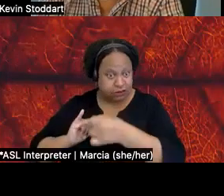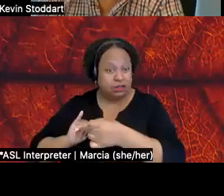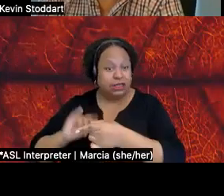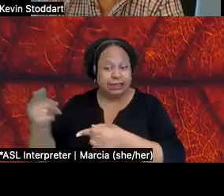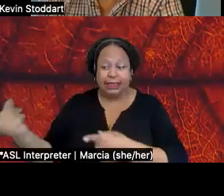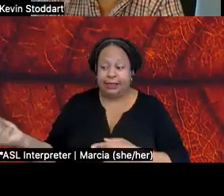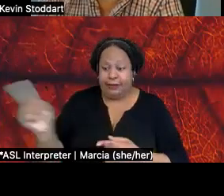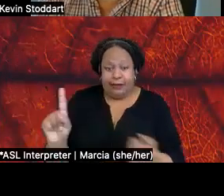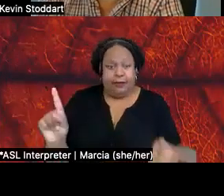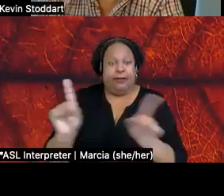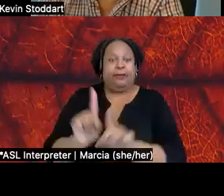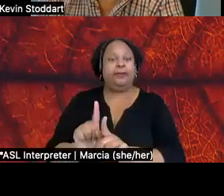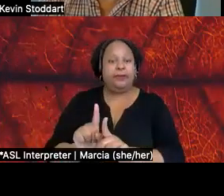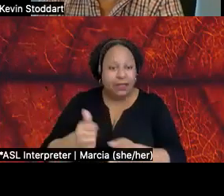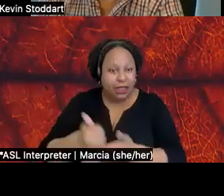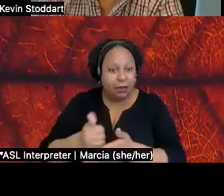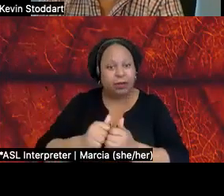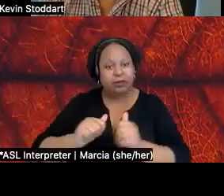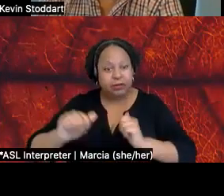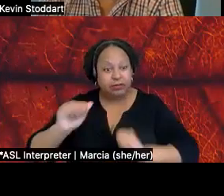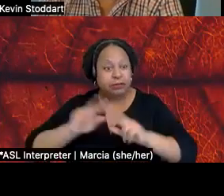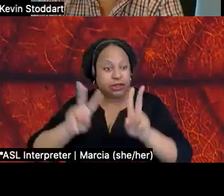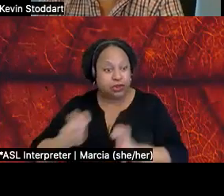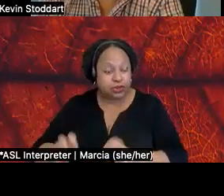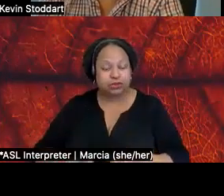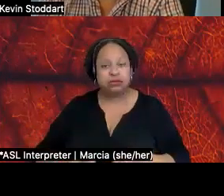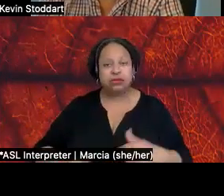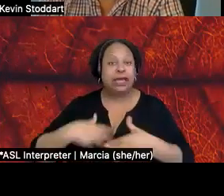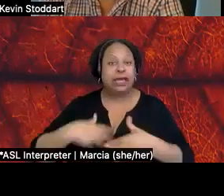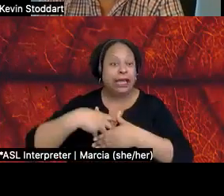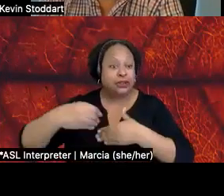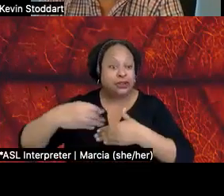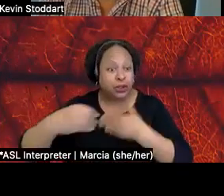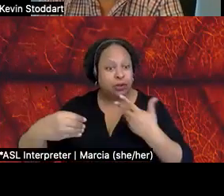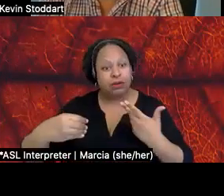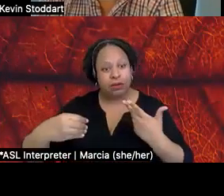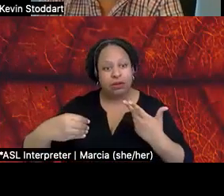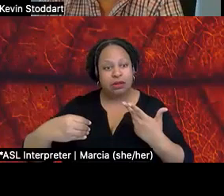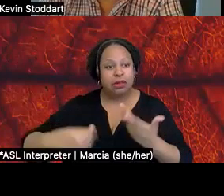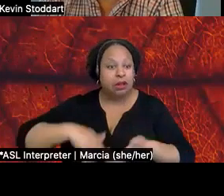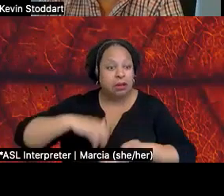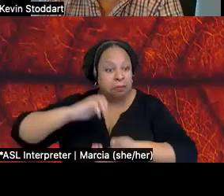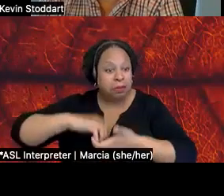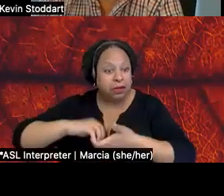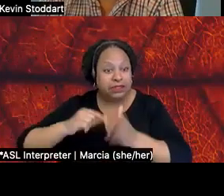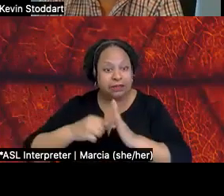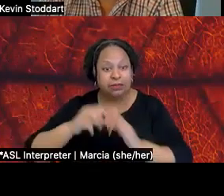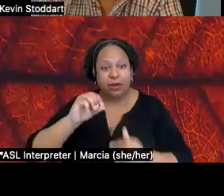External partners such as the OMA's Physician Health Program can assist in referrals